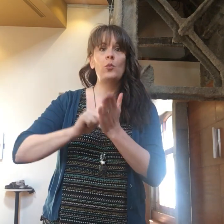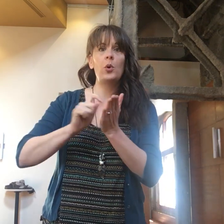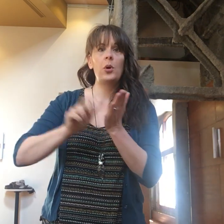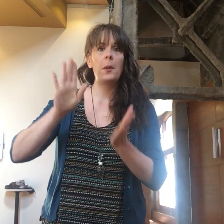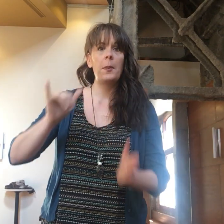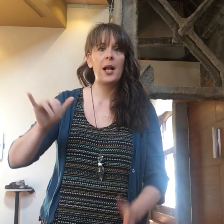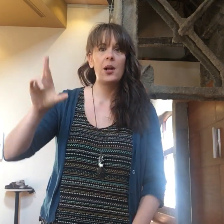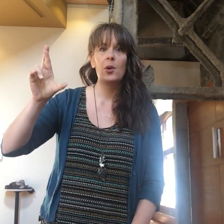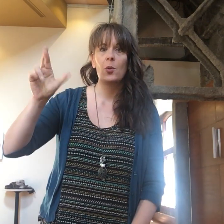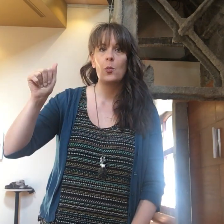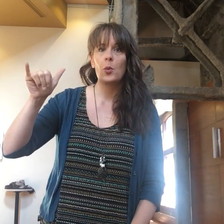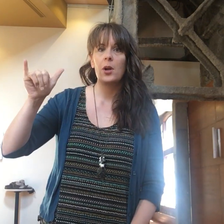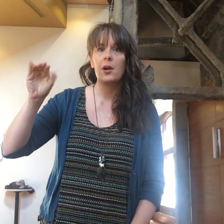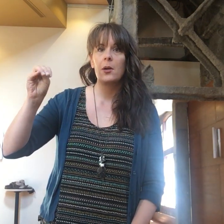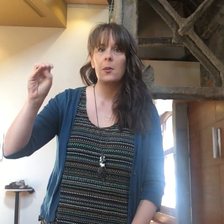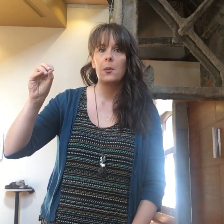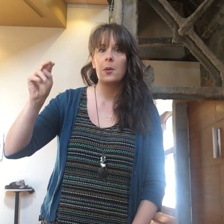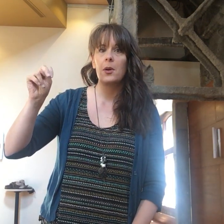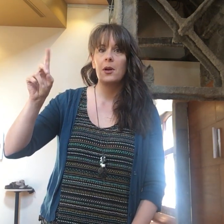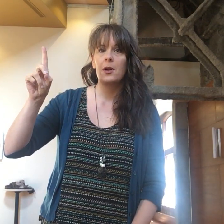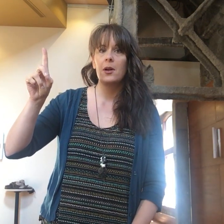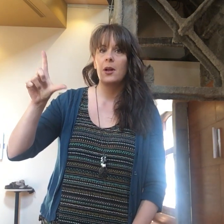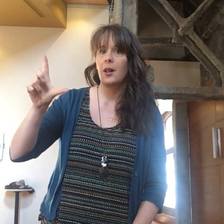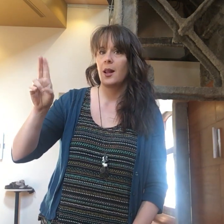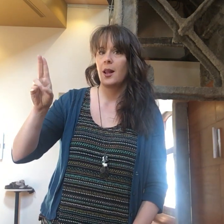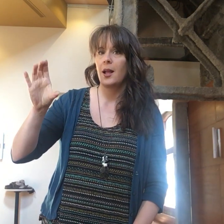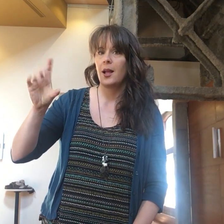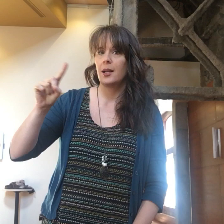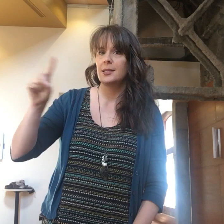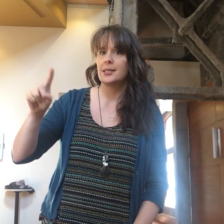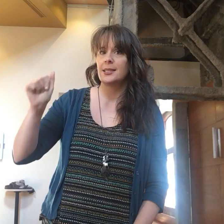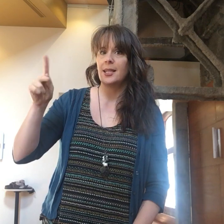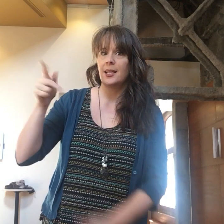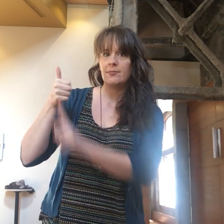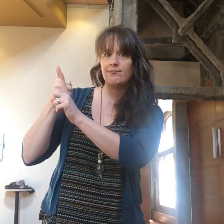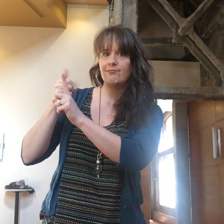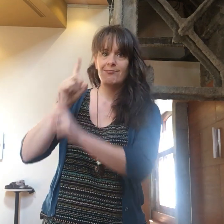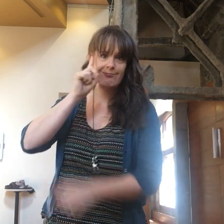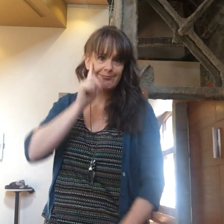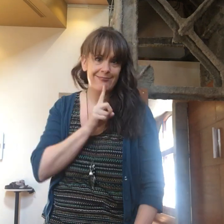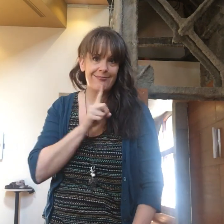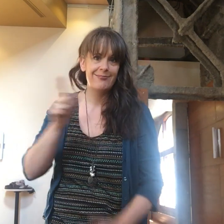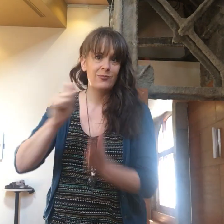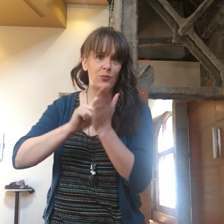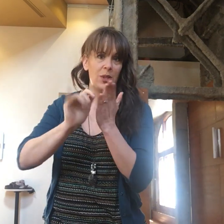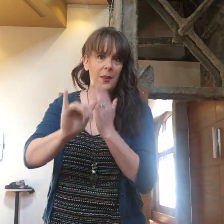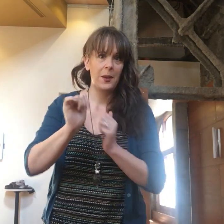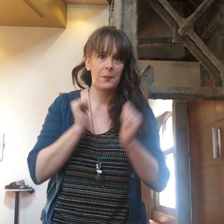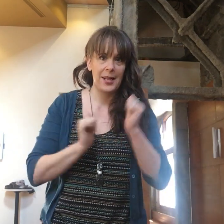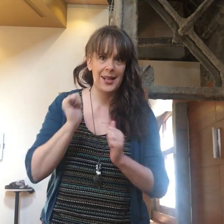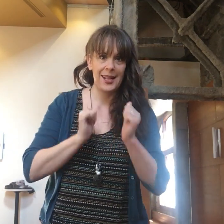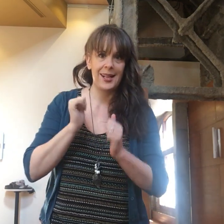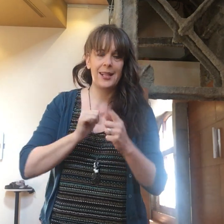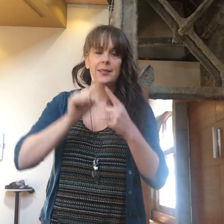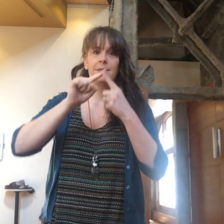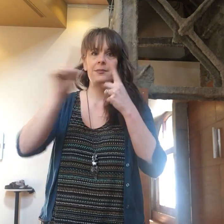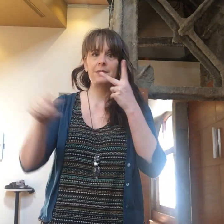by Raymond Luczak. He's Deaf! He wrote that play.